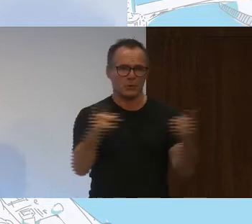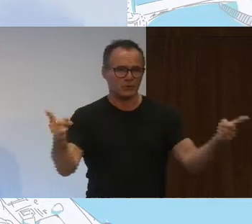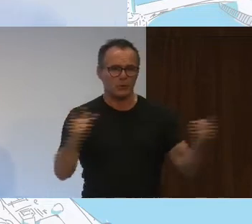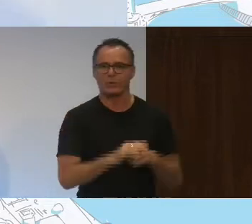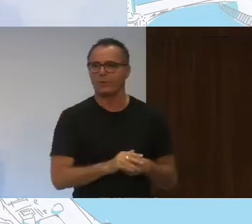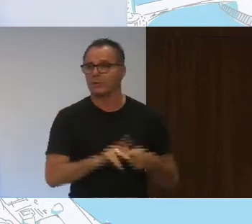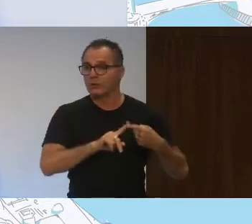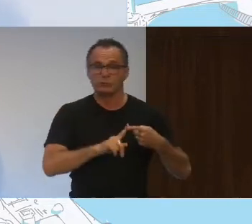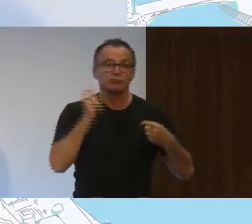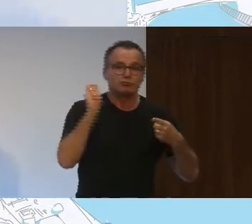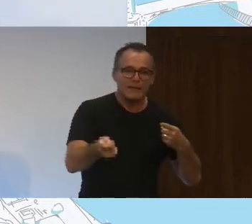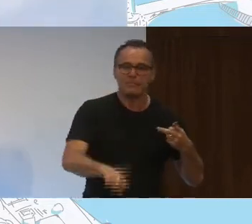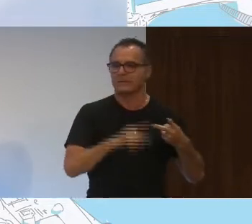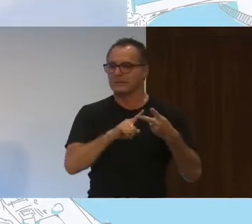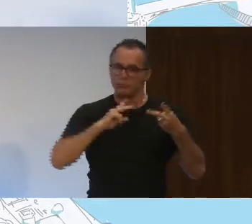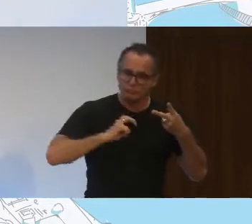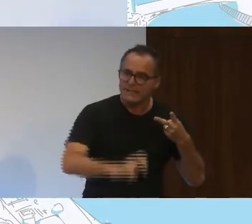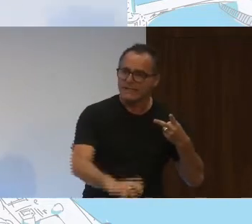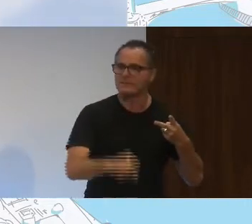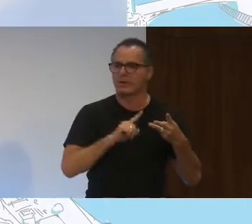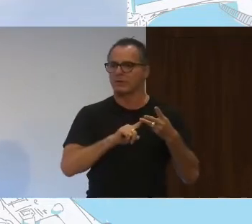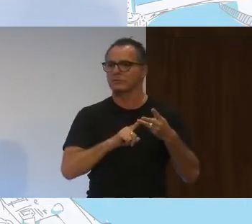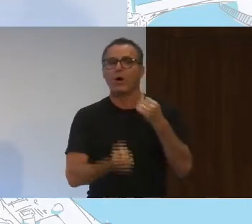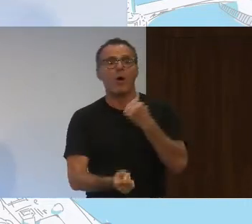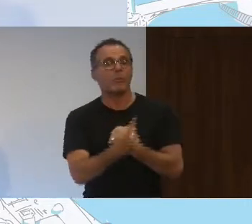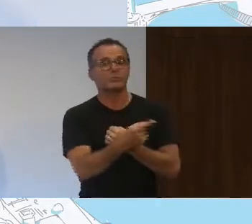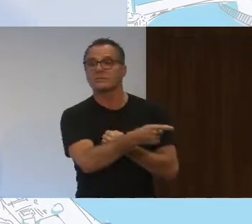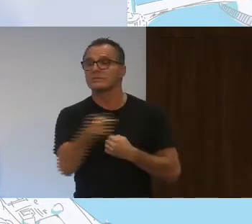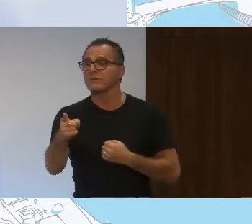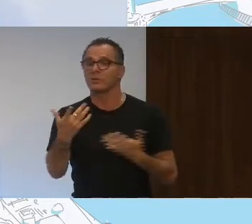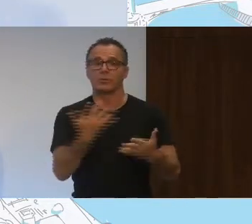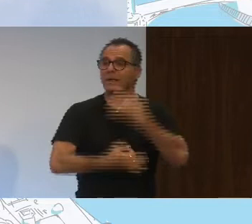We’re going to do a little bit of research. There'll be lots of opportunities for you to ask questions.